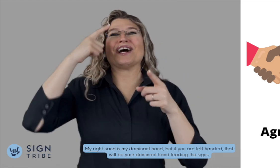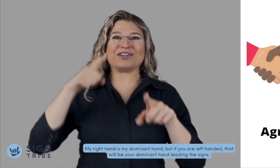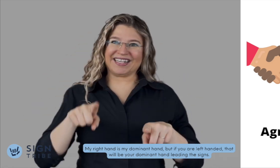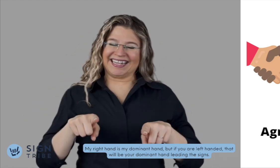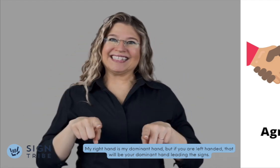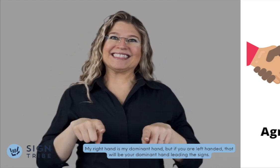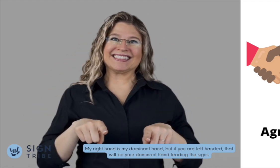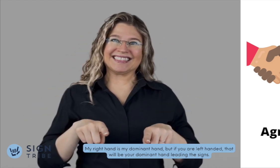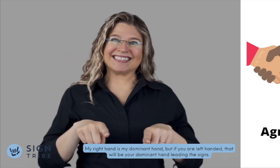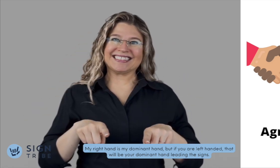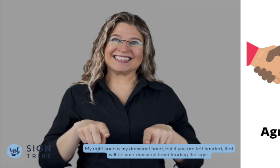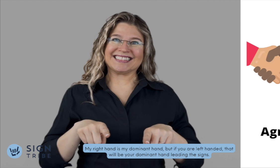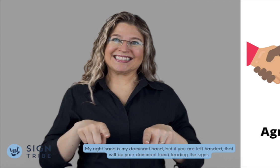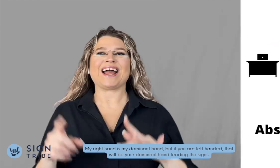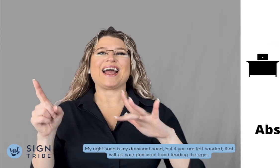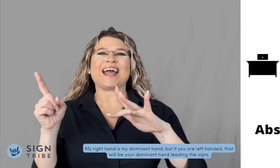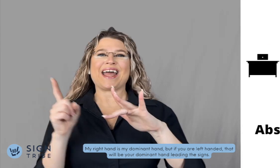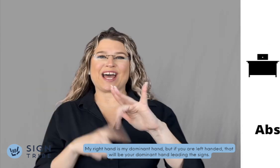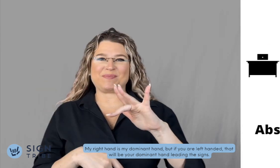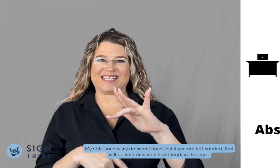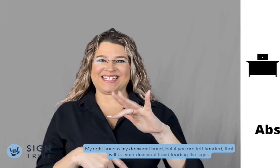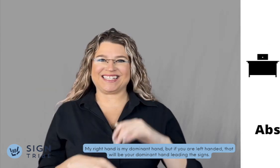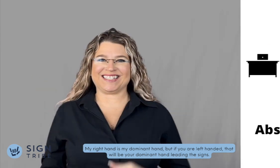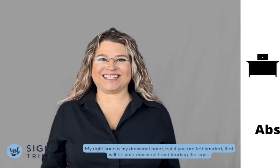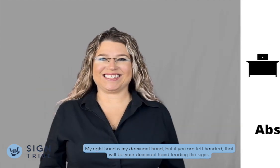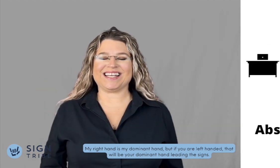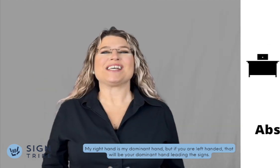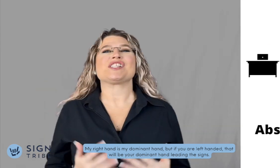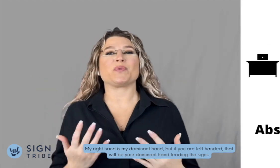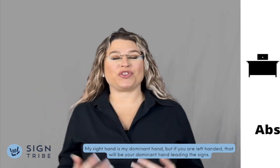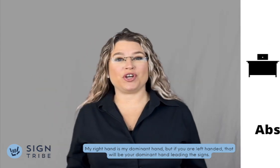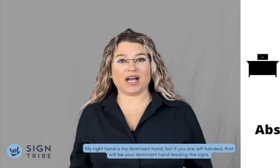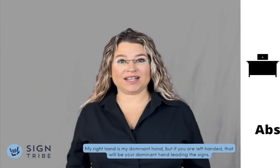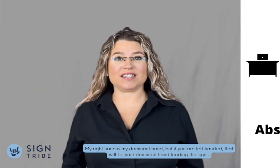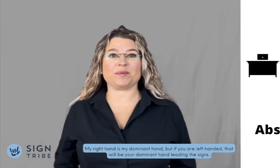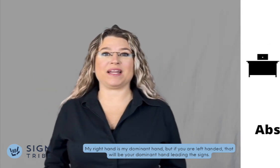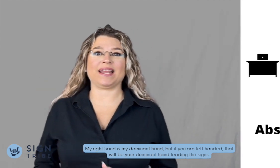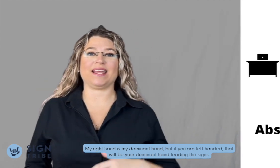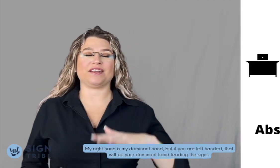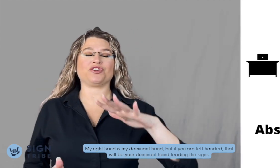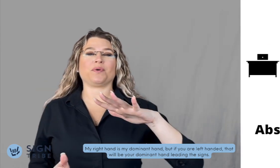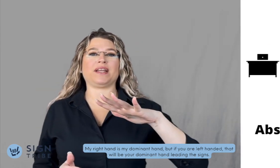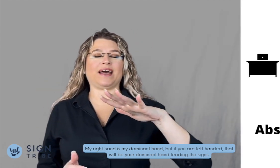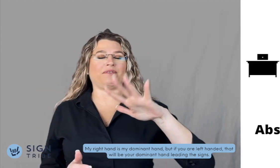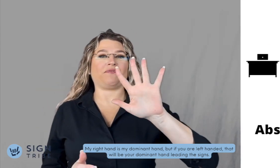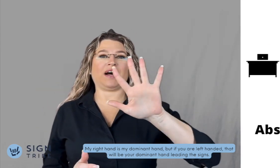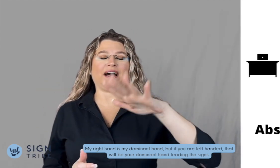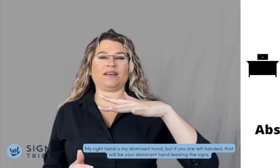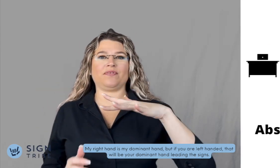Agree. Absent. So with your non dominant hand, you're going to have a five,